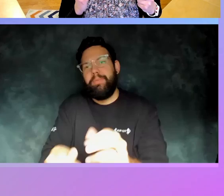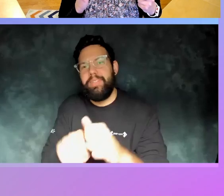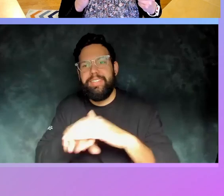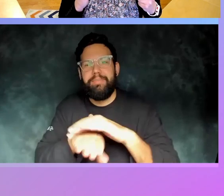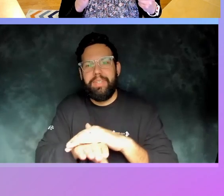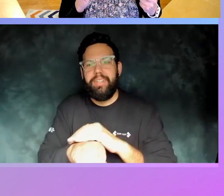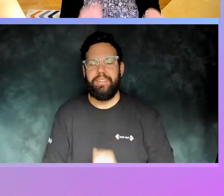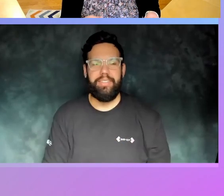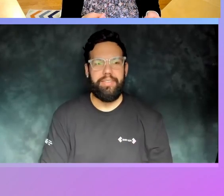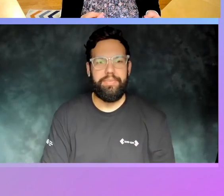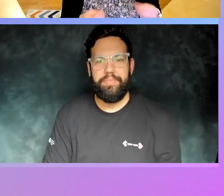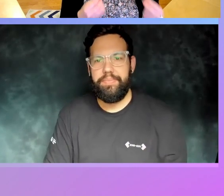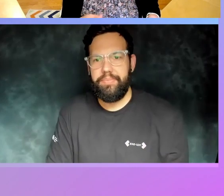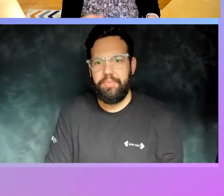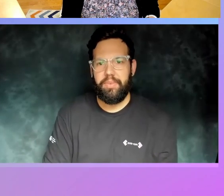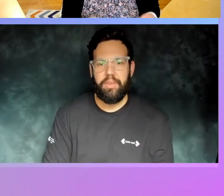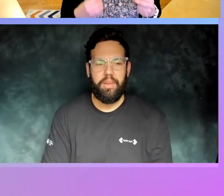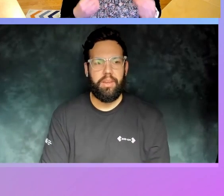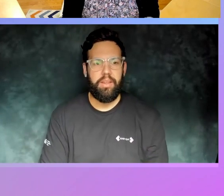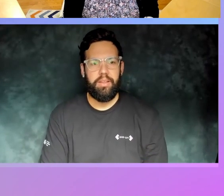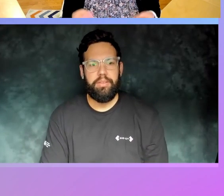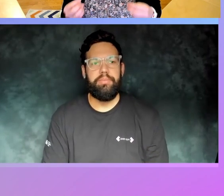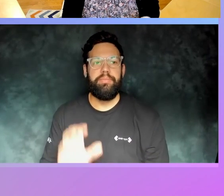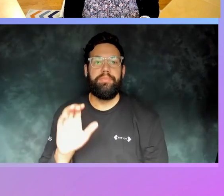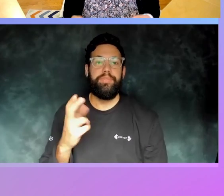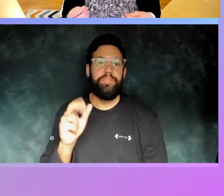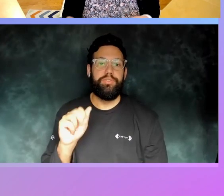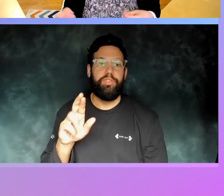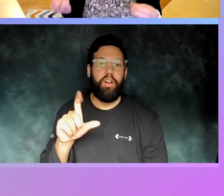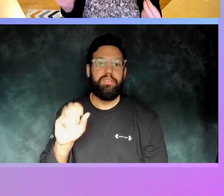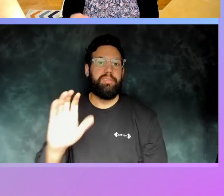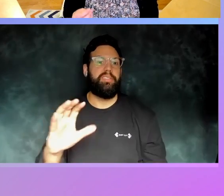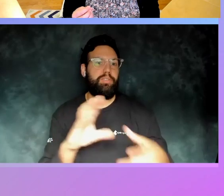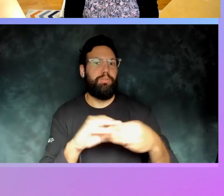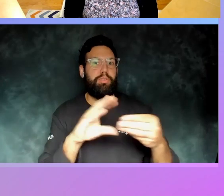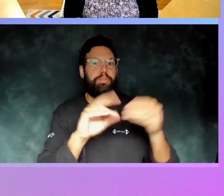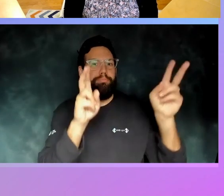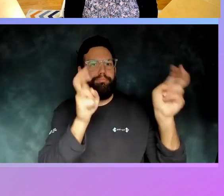kinds of things. What I wanted to annotate in this small one is that this was a label, and in